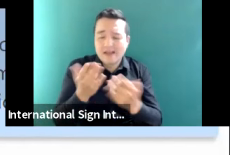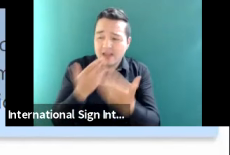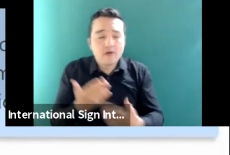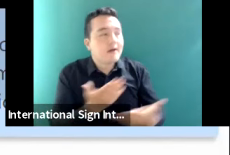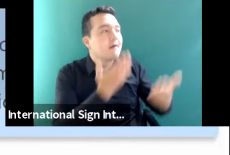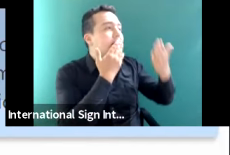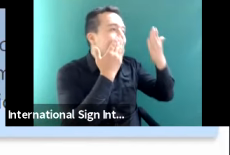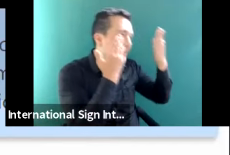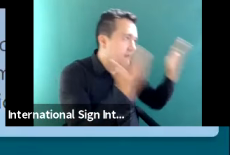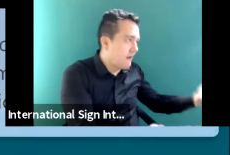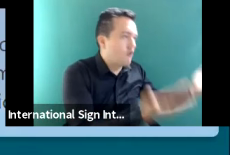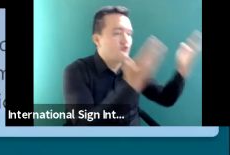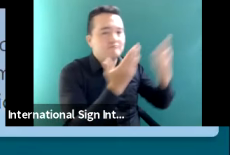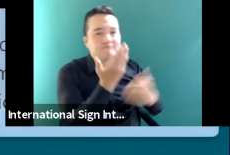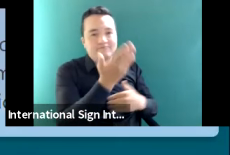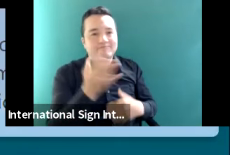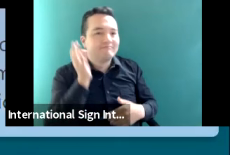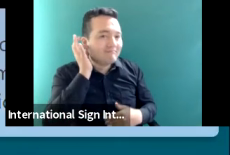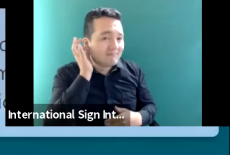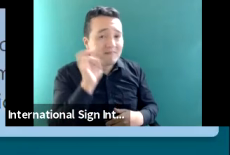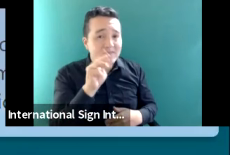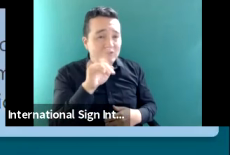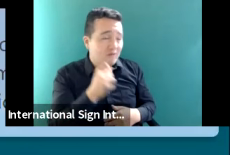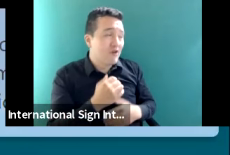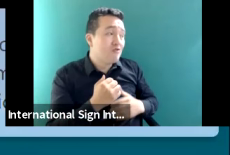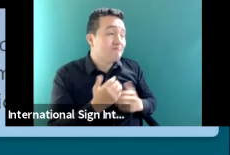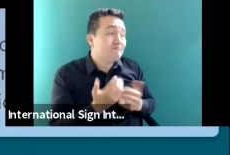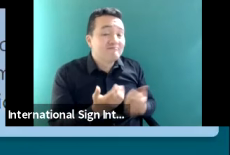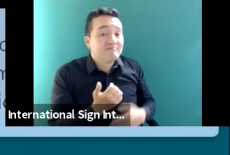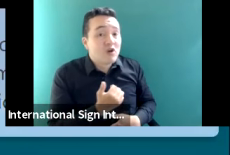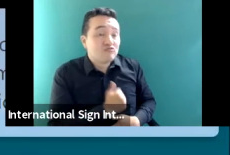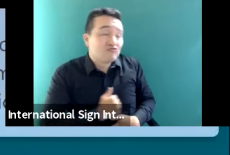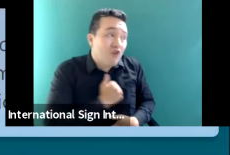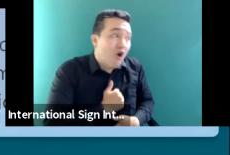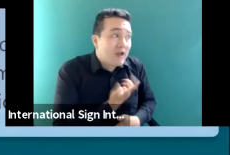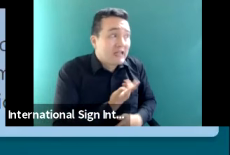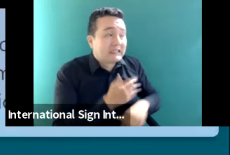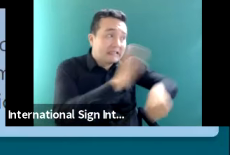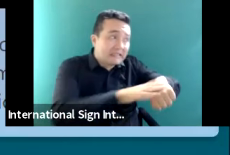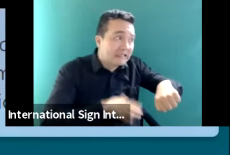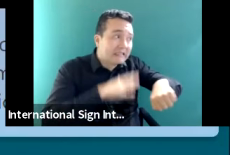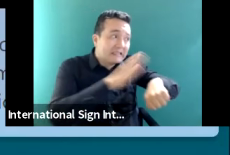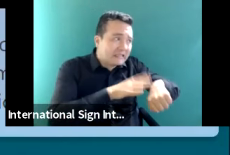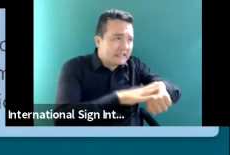I think we have a lot of things in areas to improve as well. Thank you very much.